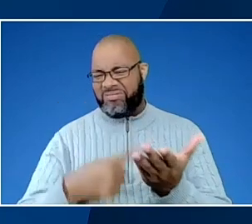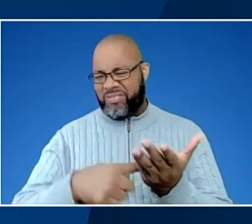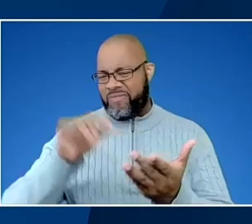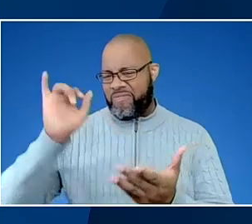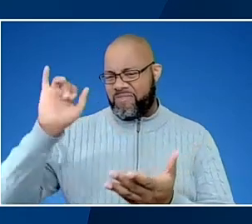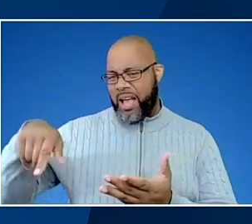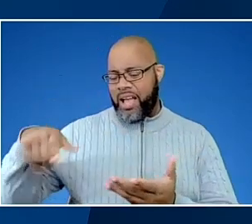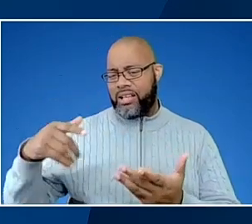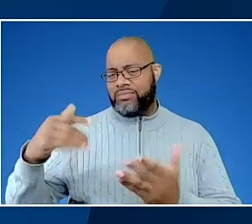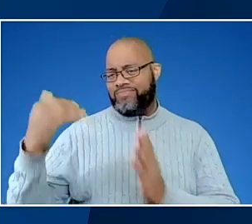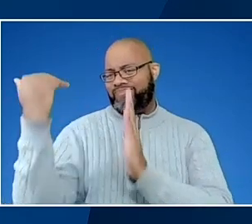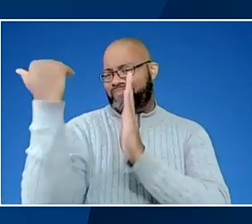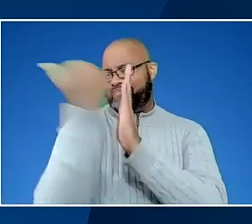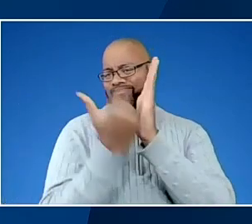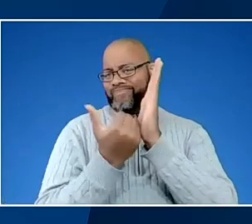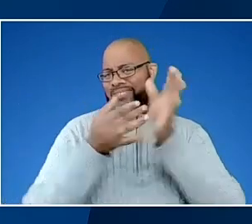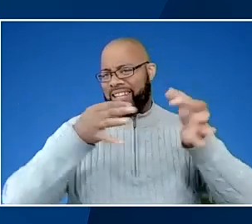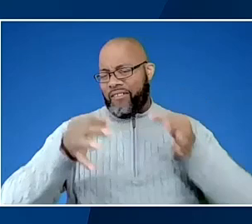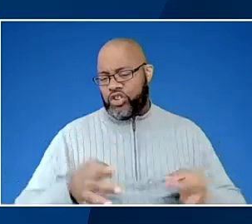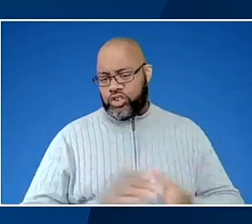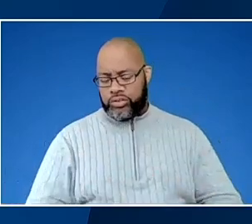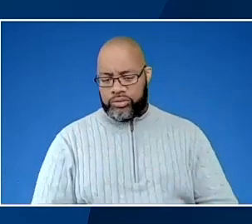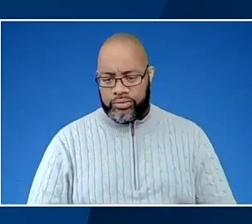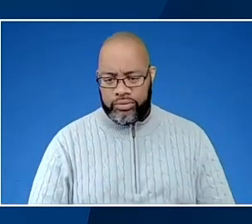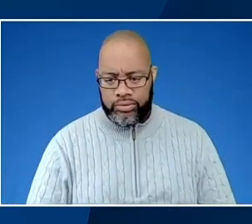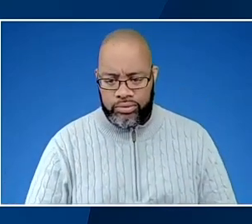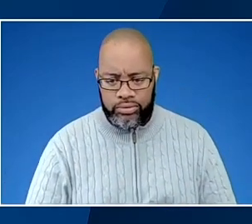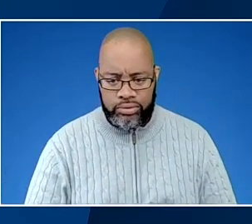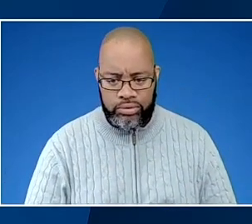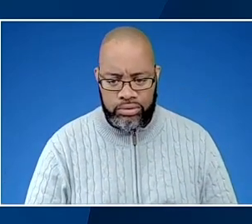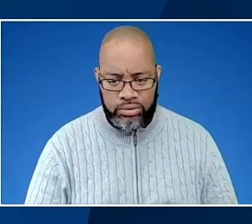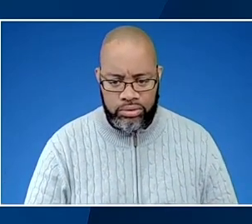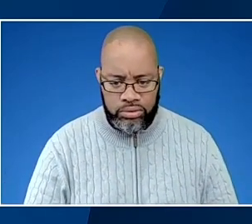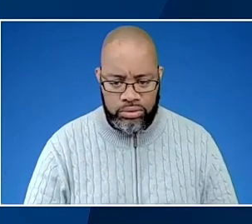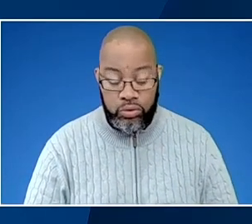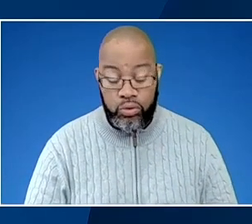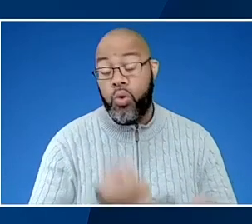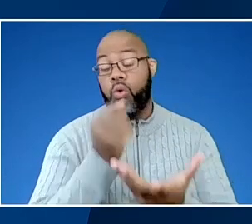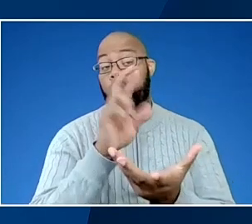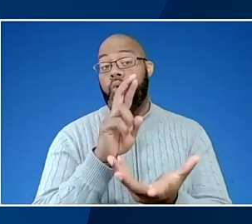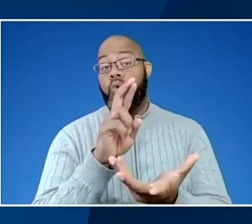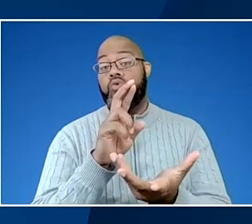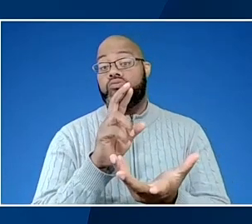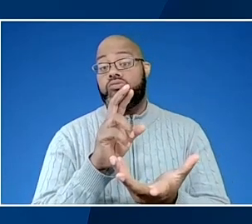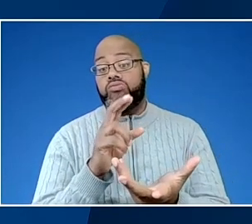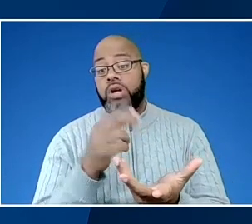definitions. If- or, you know, I don't want to put Hannah on the spot, but if-